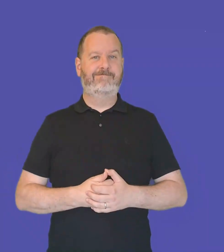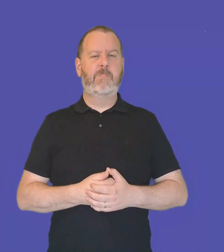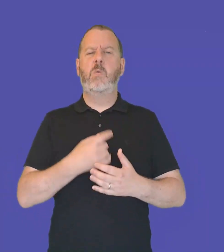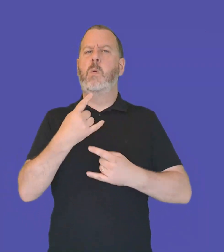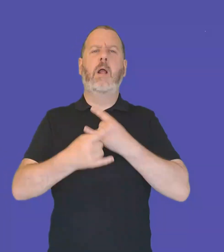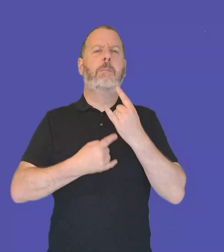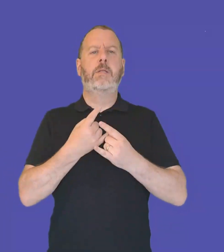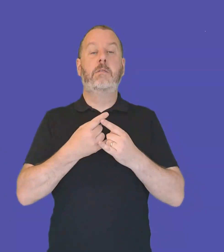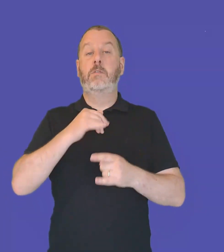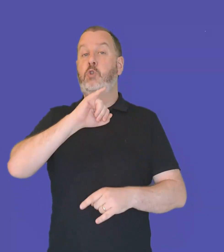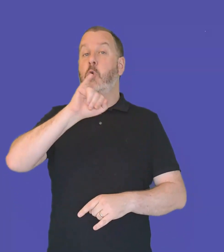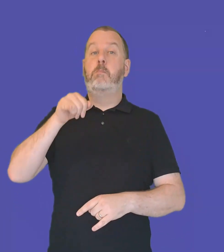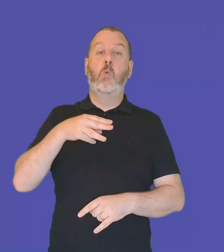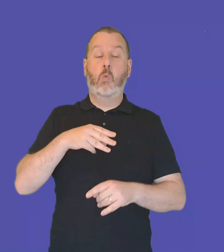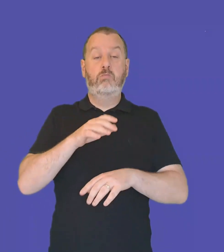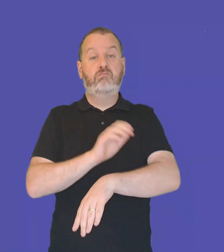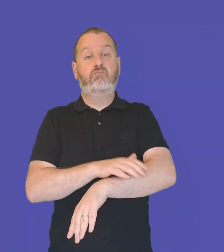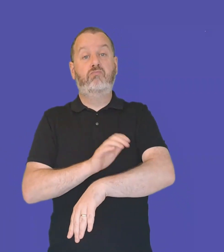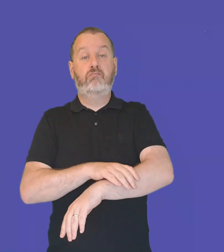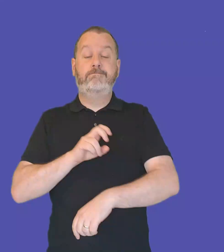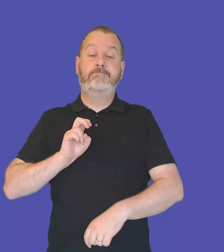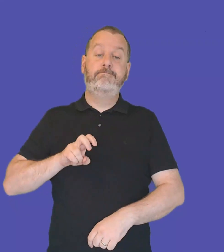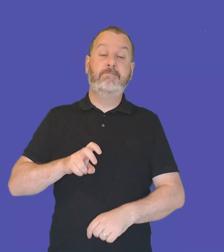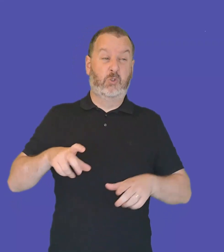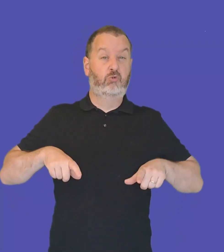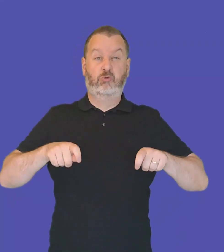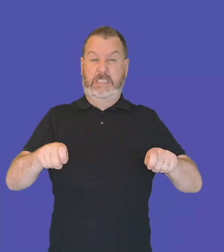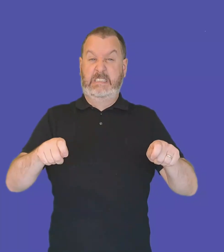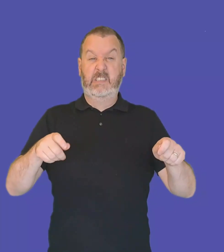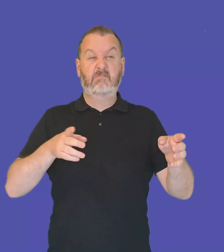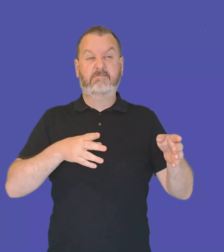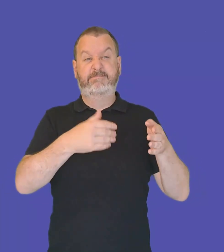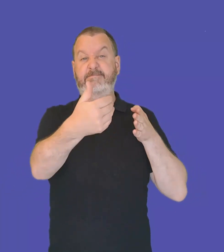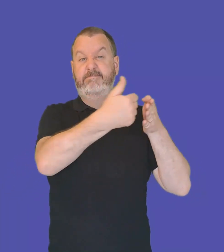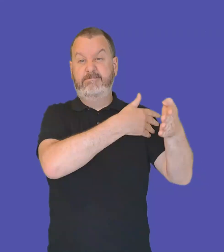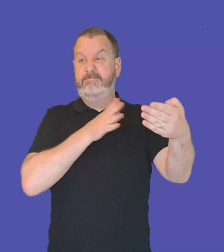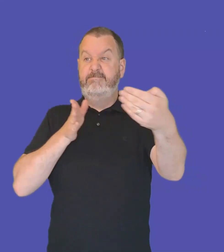John Moore had almost been run over by a speeding horse and carriage